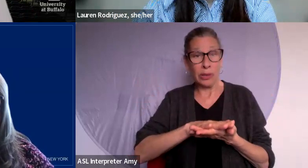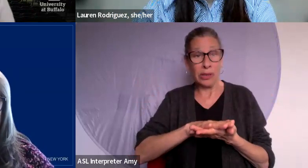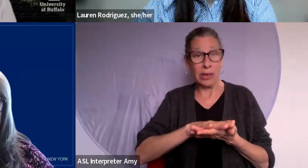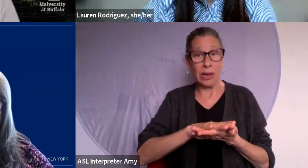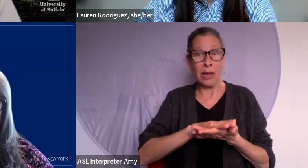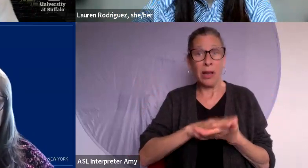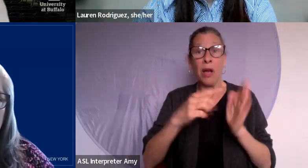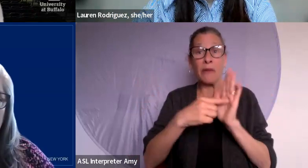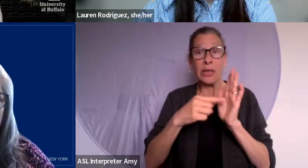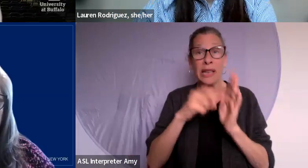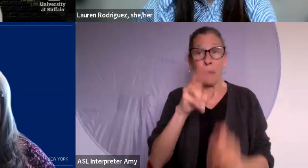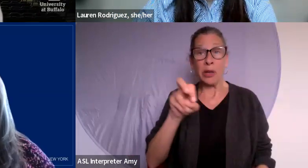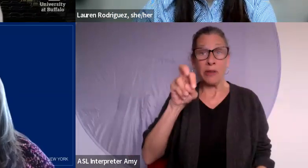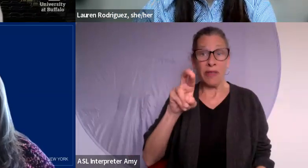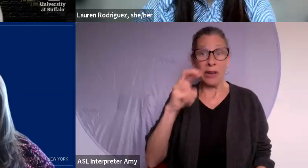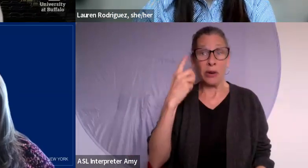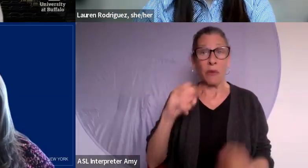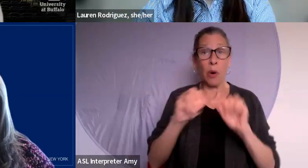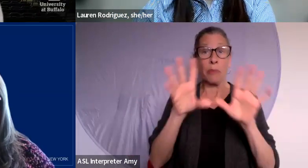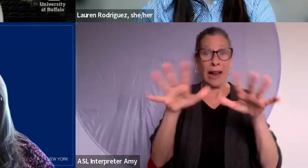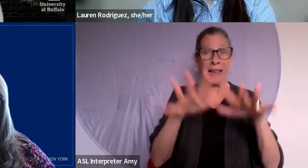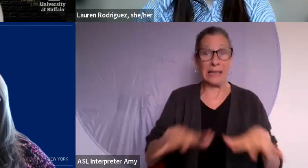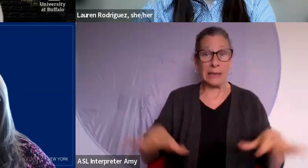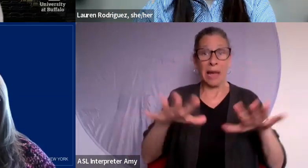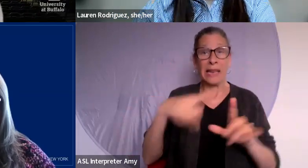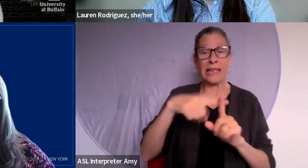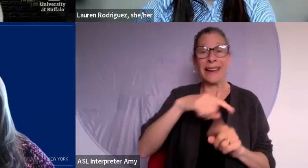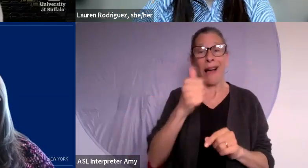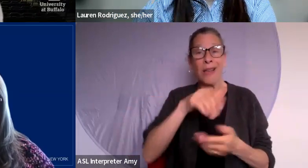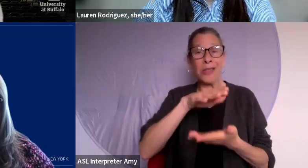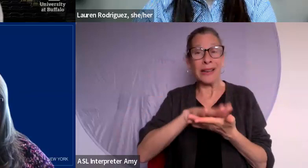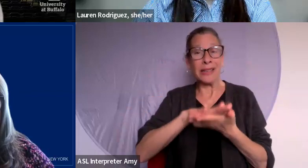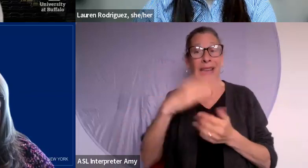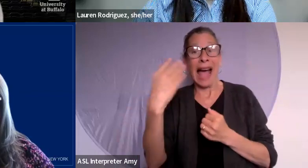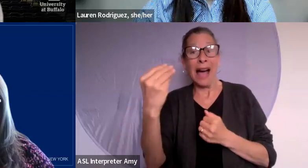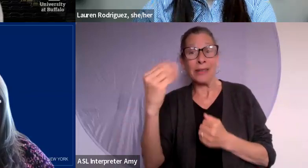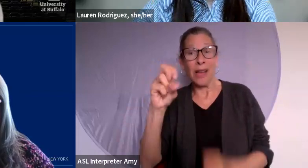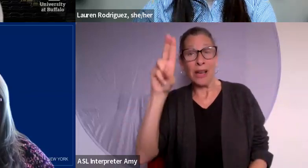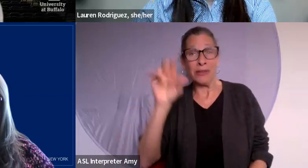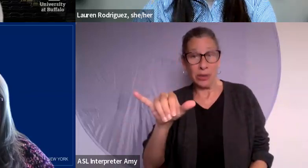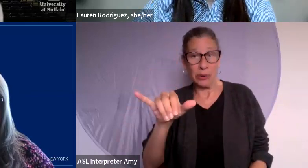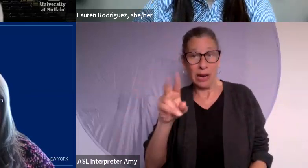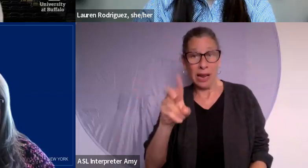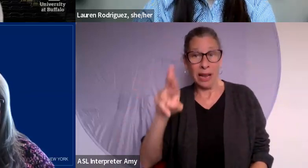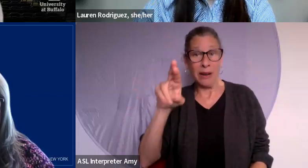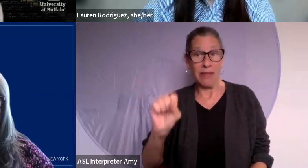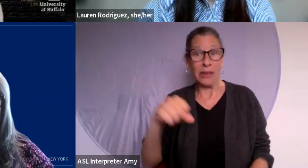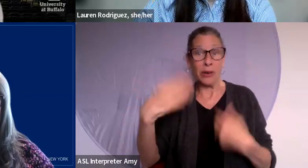for Brightspace. And also for other institutions outside of SUNY, and vendors who are providing other tools. So we'll